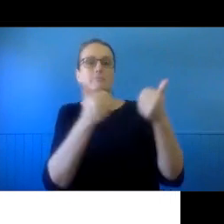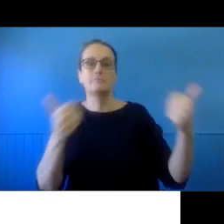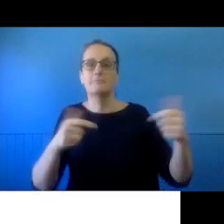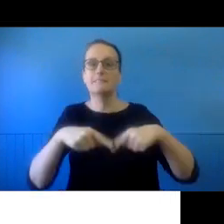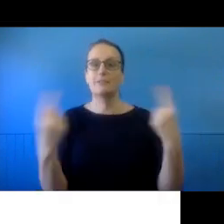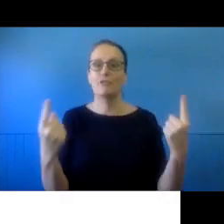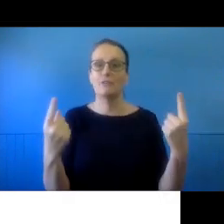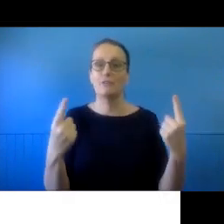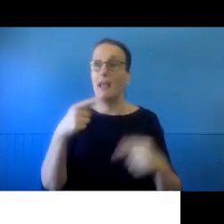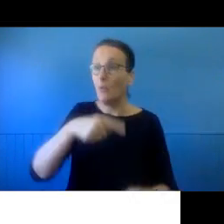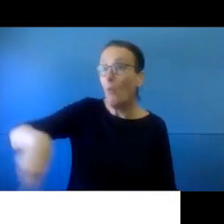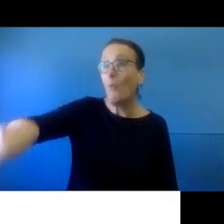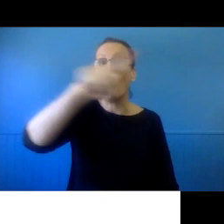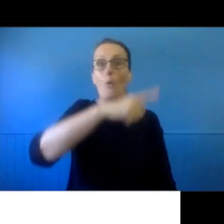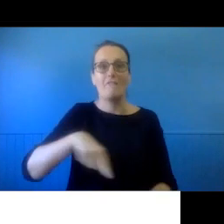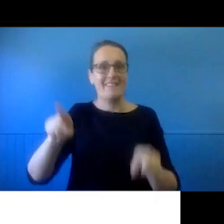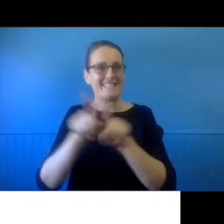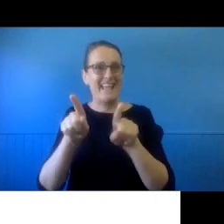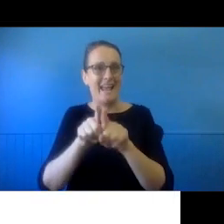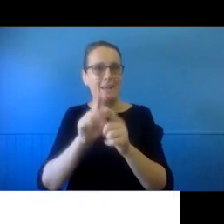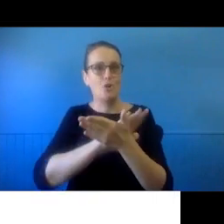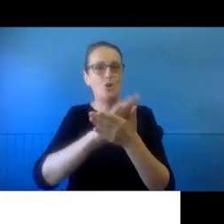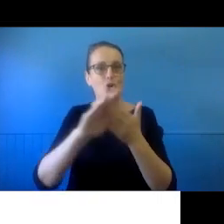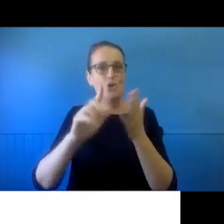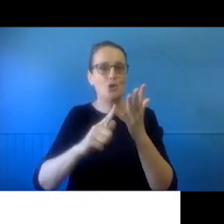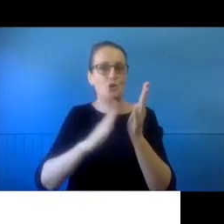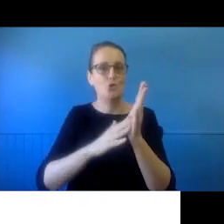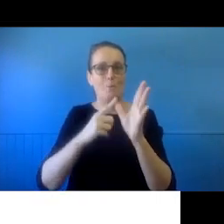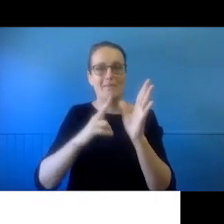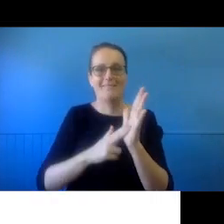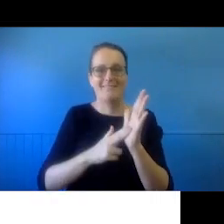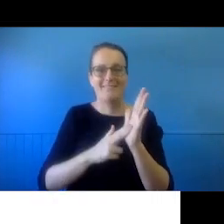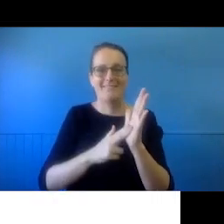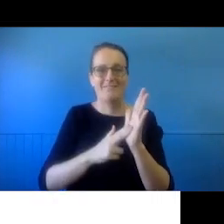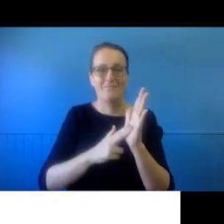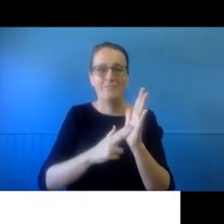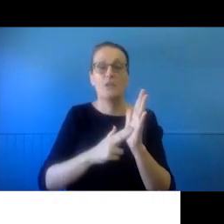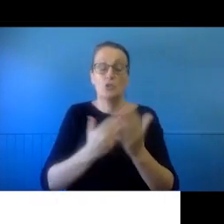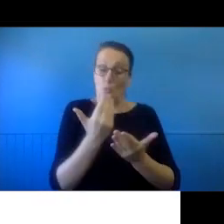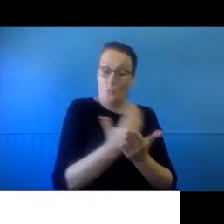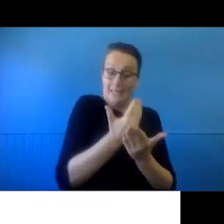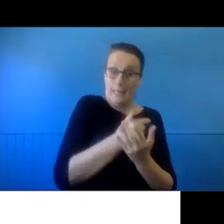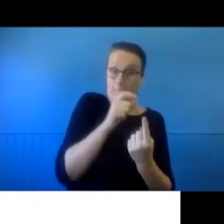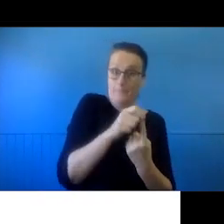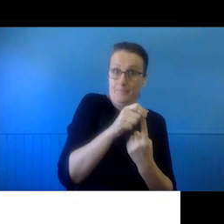humanity. The second aspect of adaption after what we keep is what